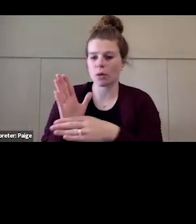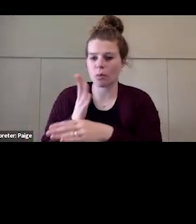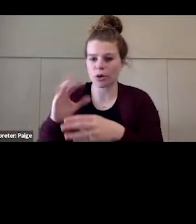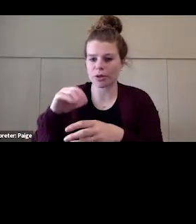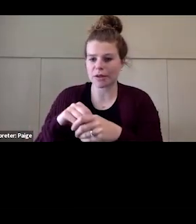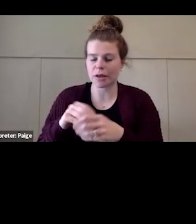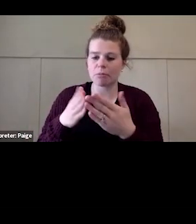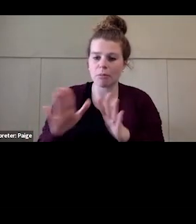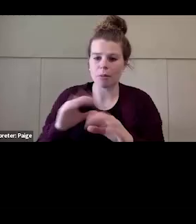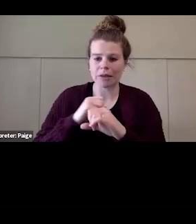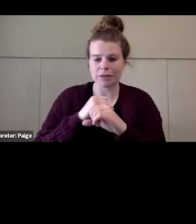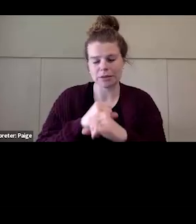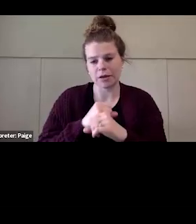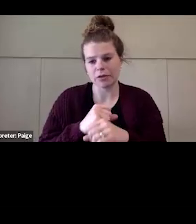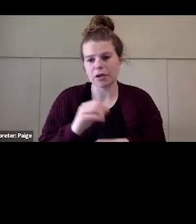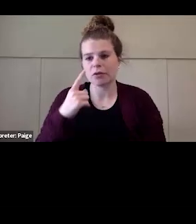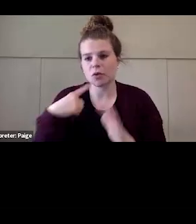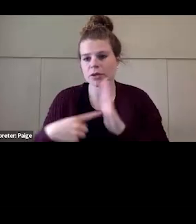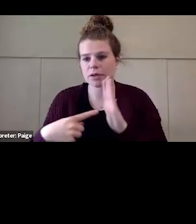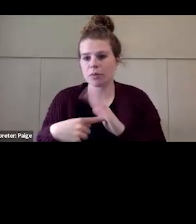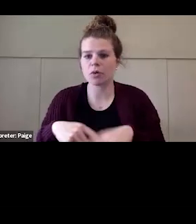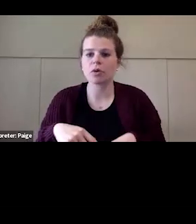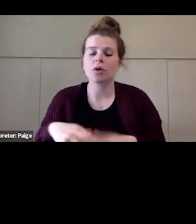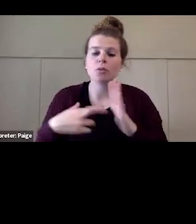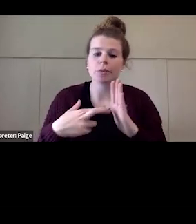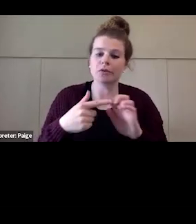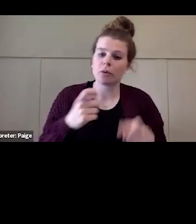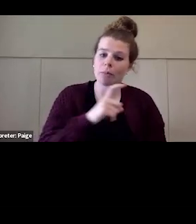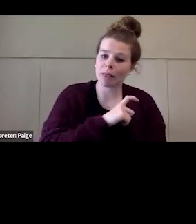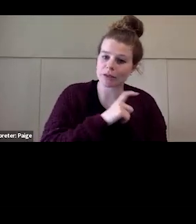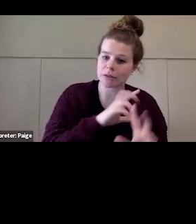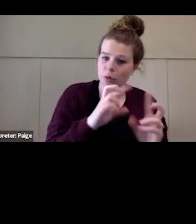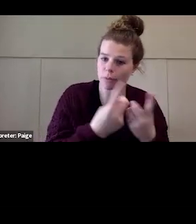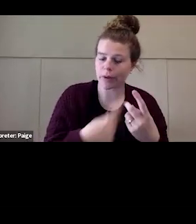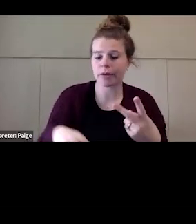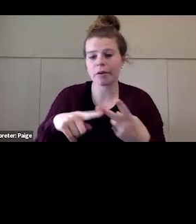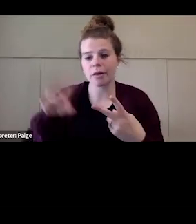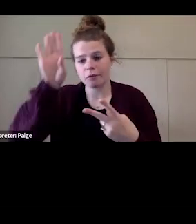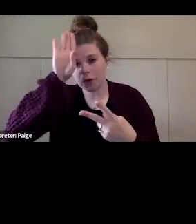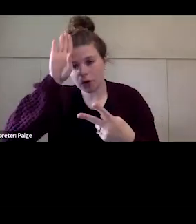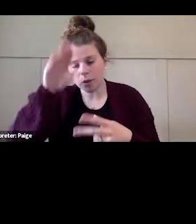so including our representatives from the Durham Police Department, the Durham Fire Department, EMS,